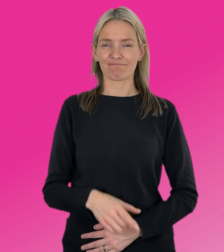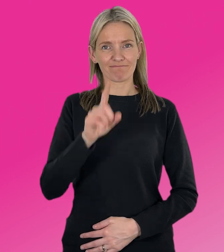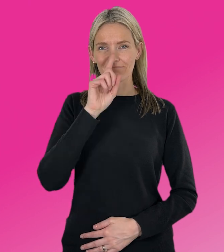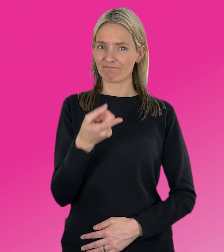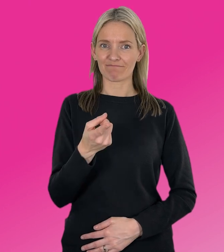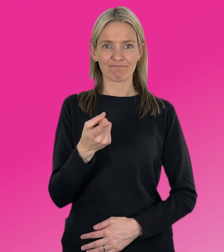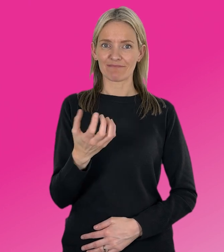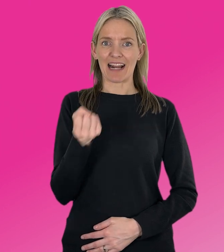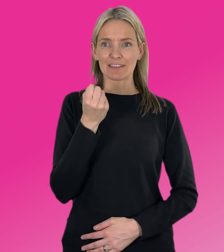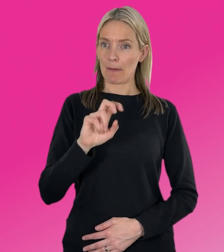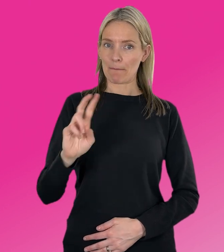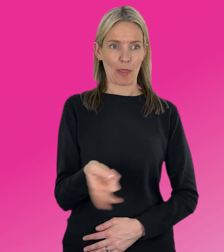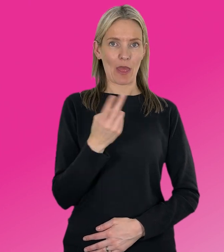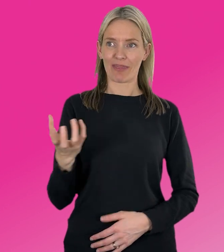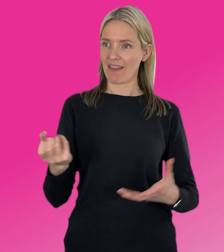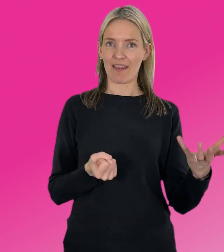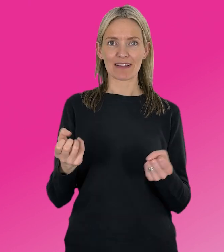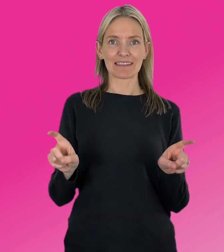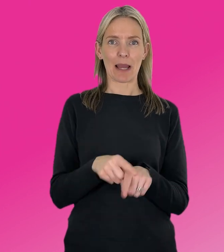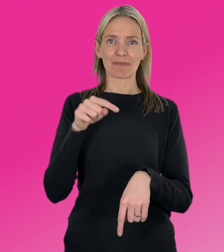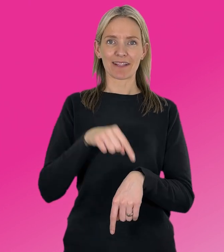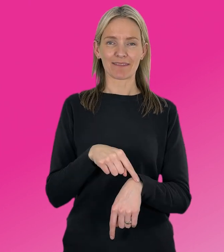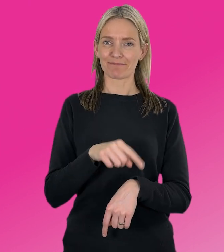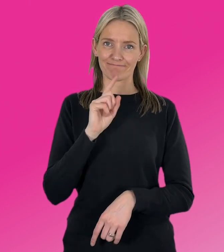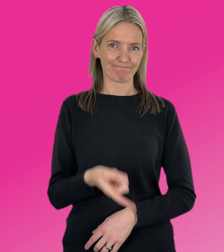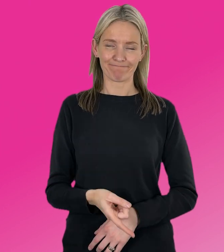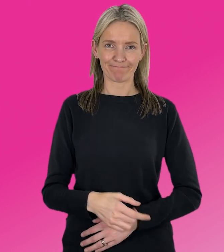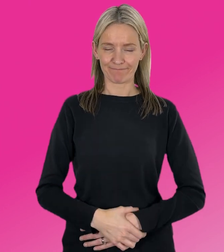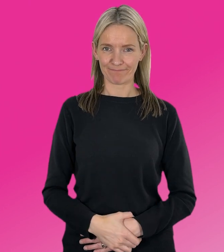You cannot get both of these at the same time.